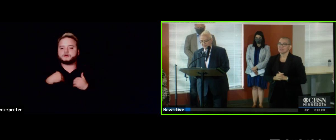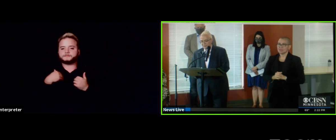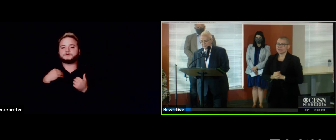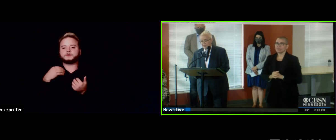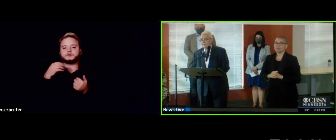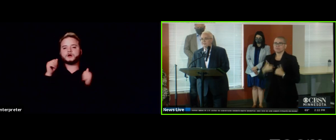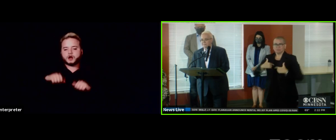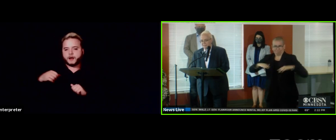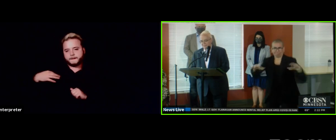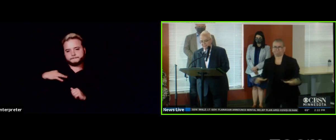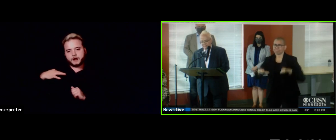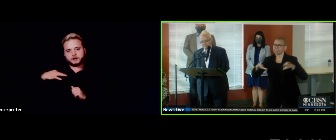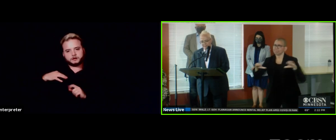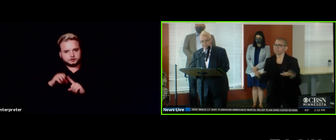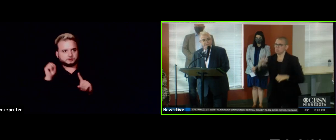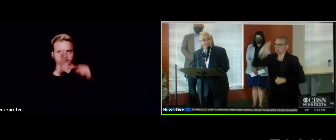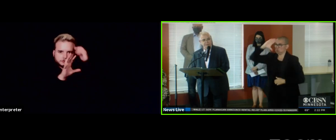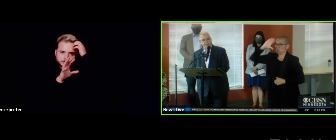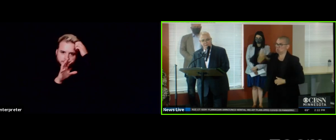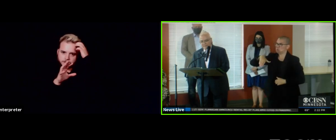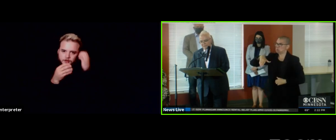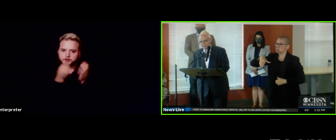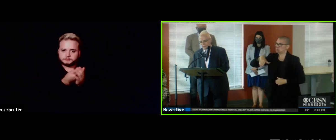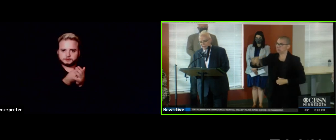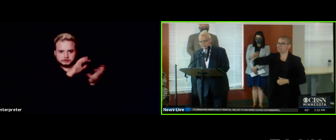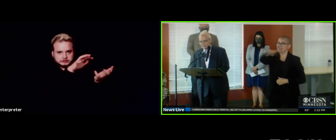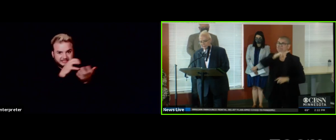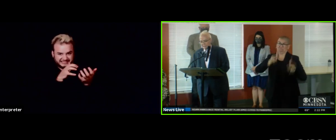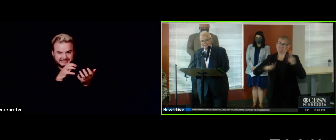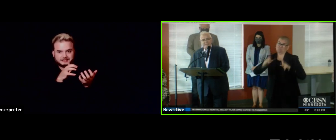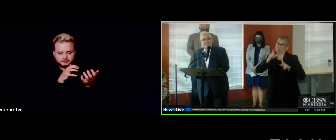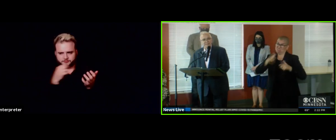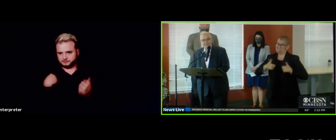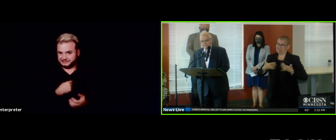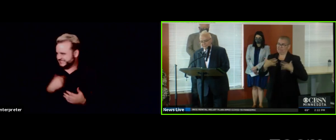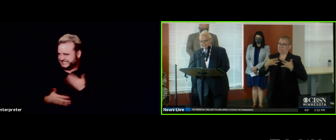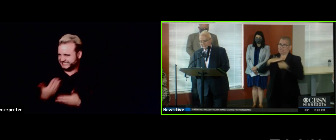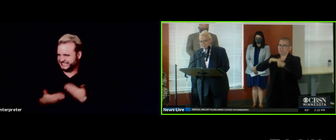the stress of being behind on rent or mortgage payments requires committed to breaking speed